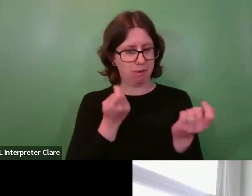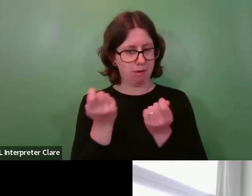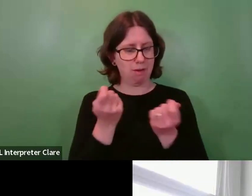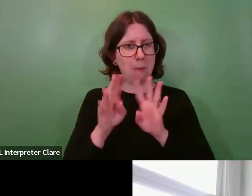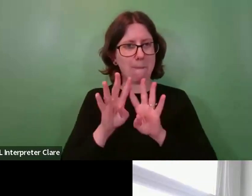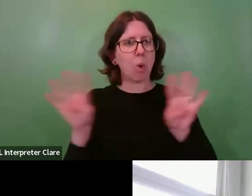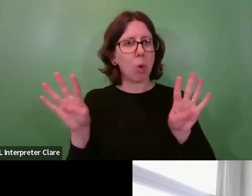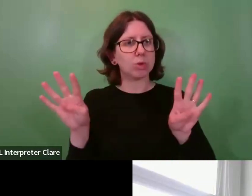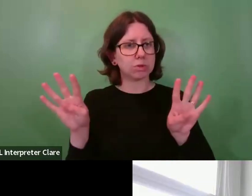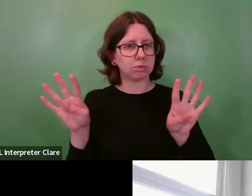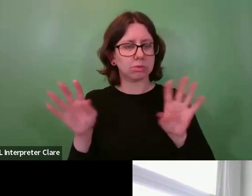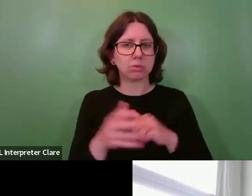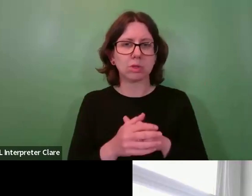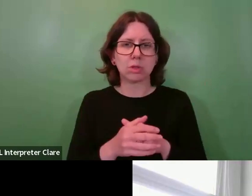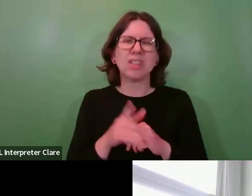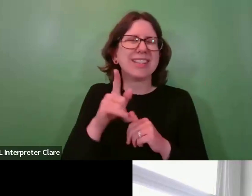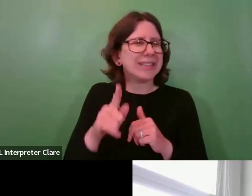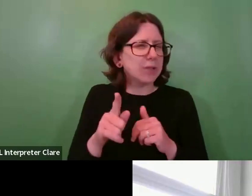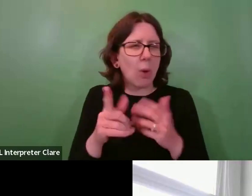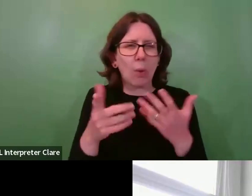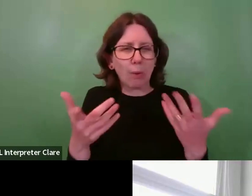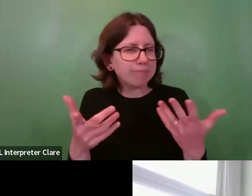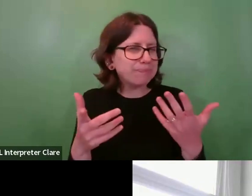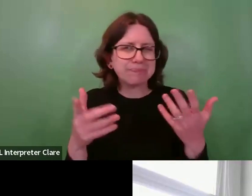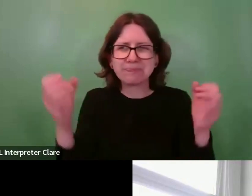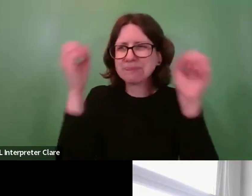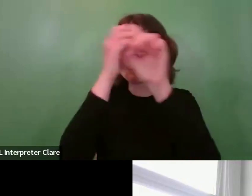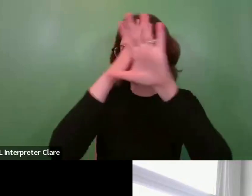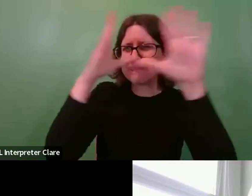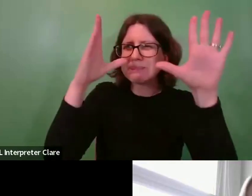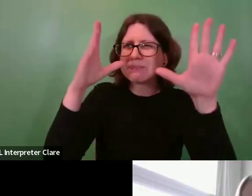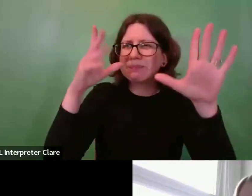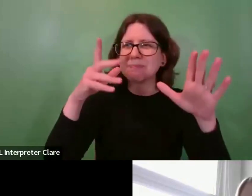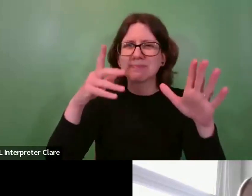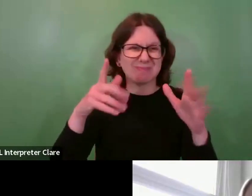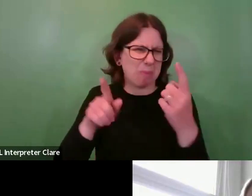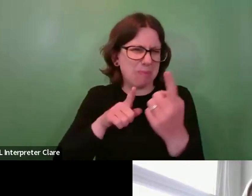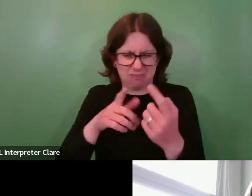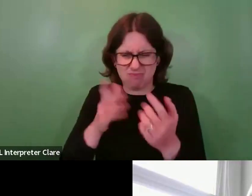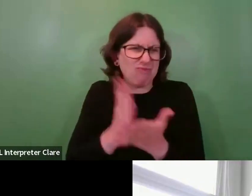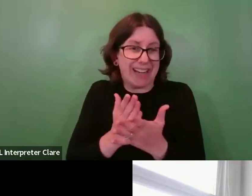So if you just imagine anyone that like, in a way, the leader of the meeting and they,